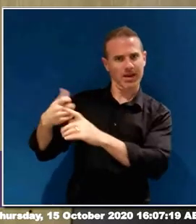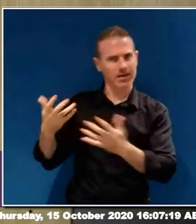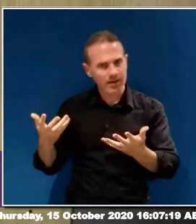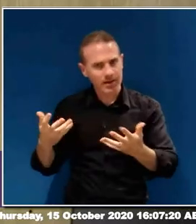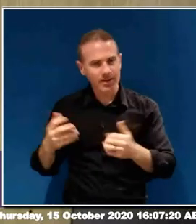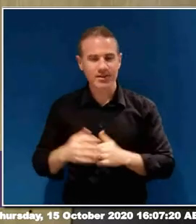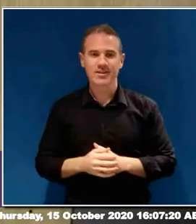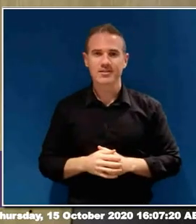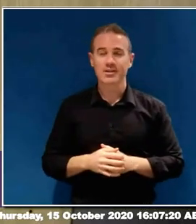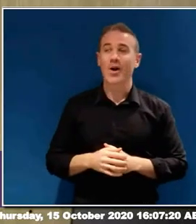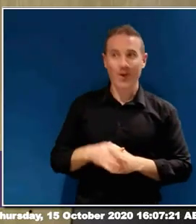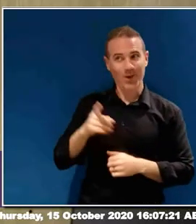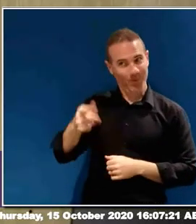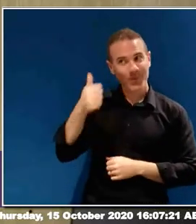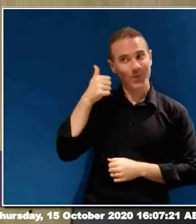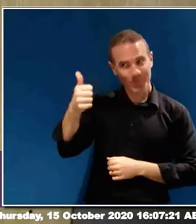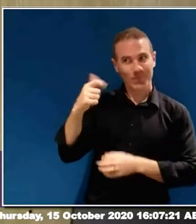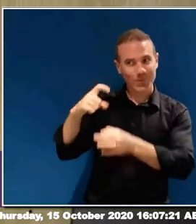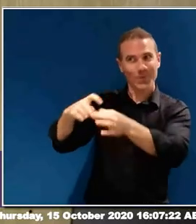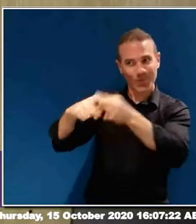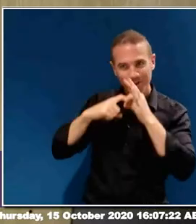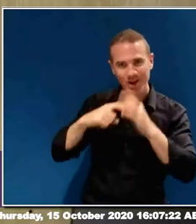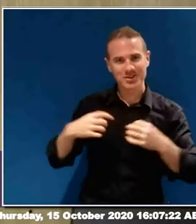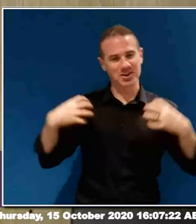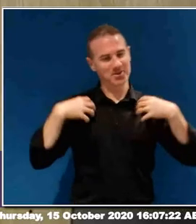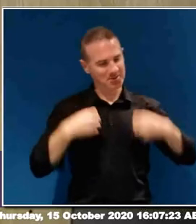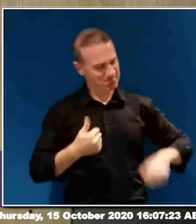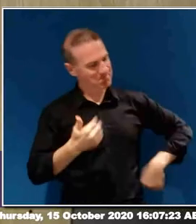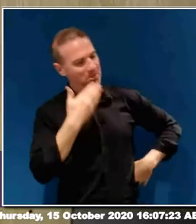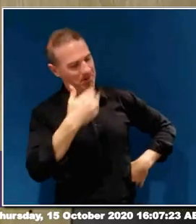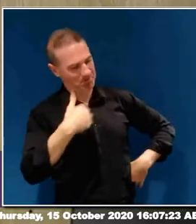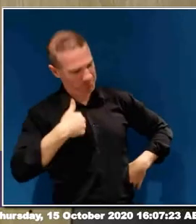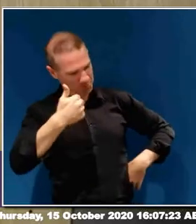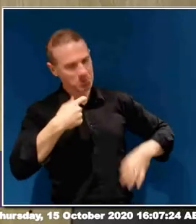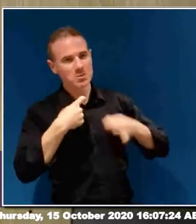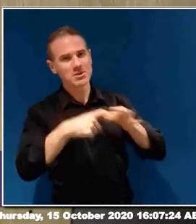I think that's a challenge because, you know, when I was doing